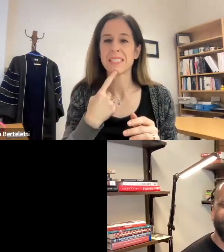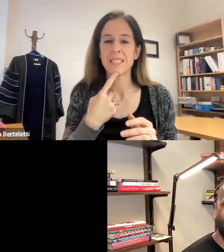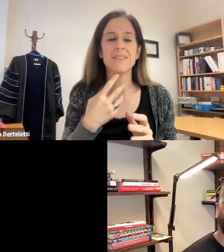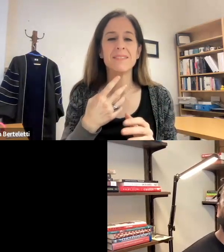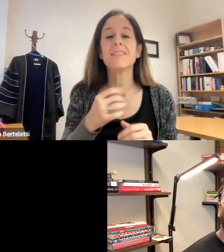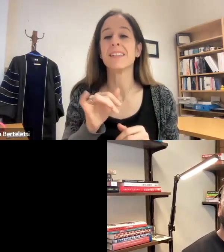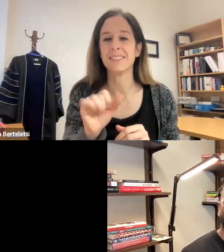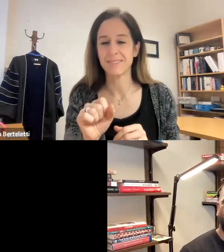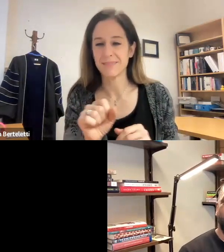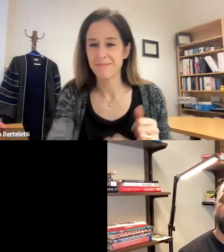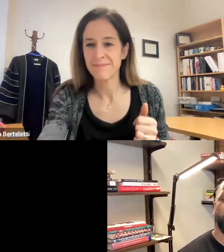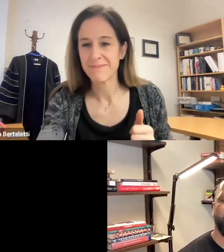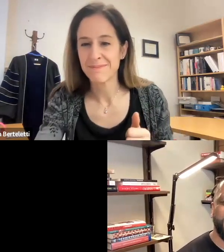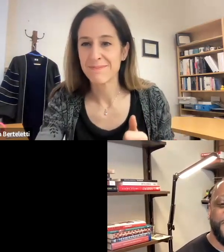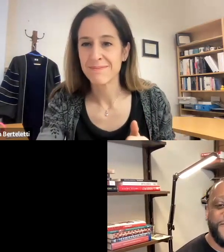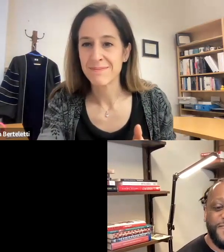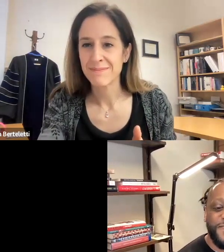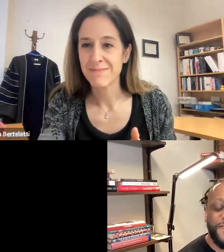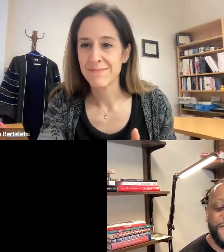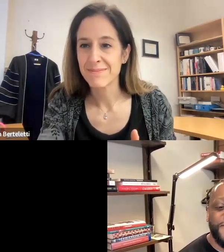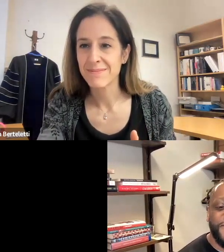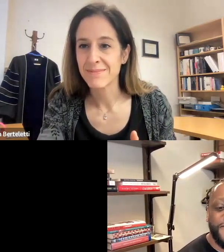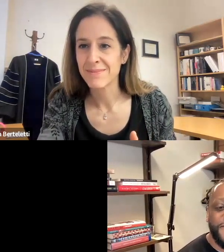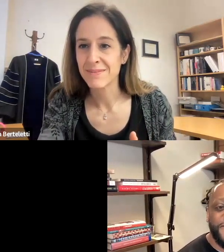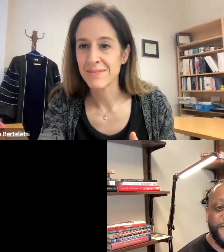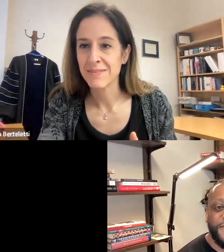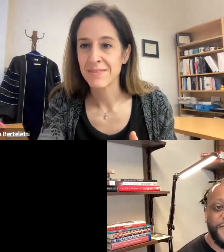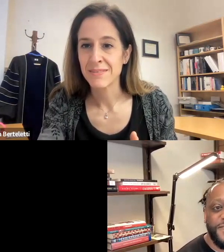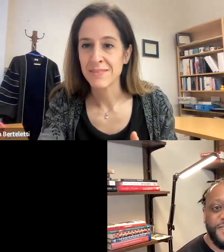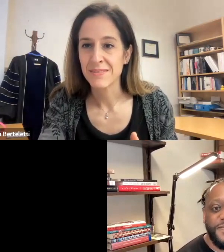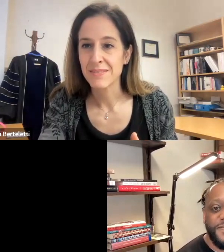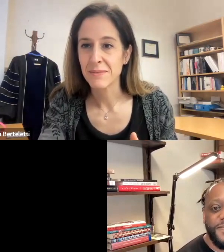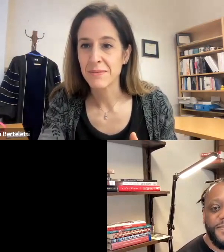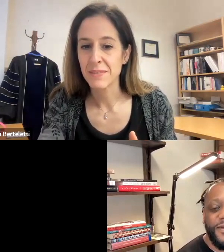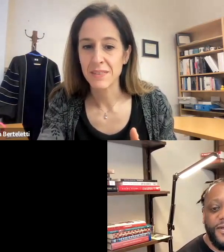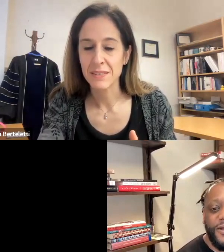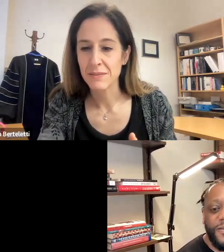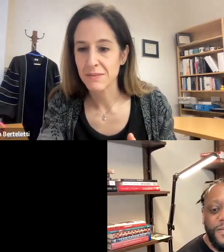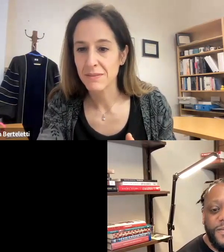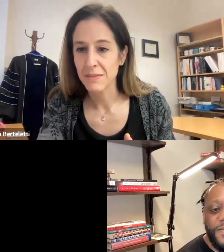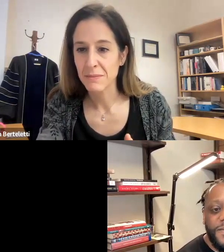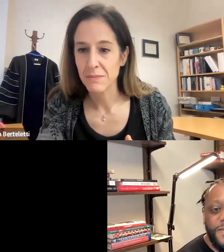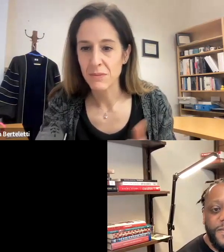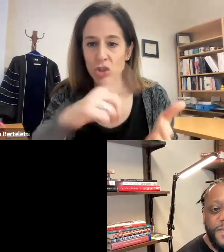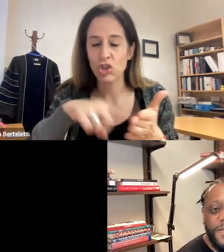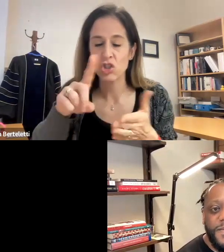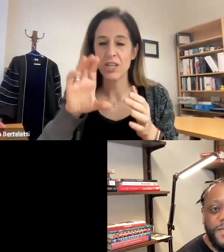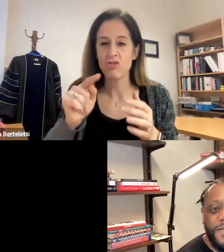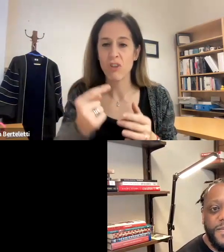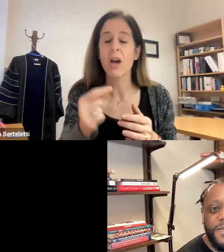presenter?